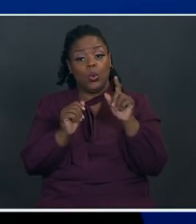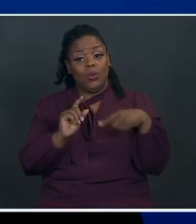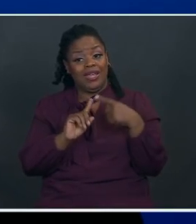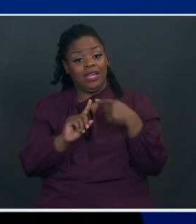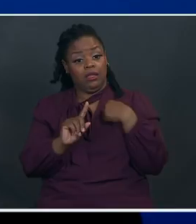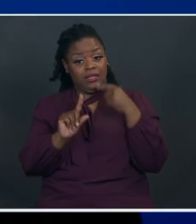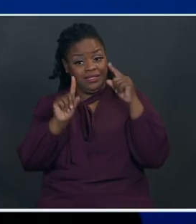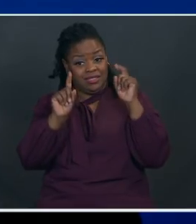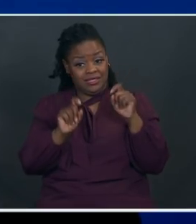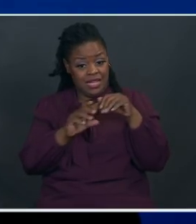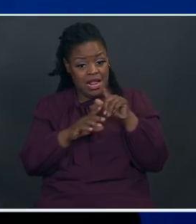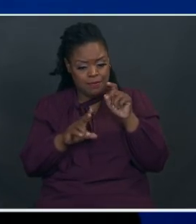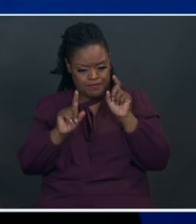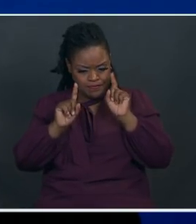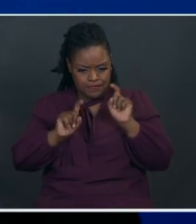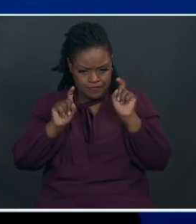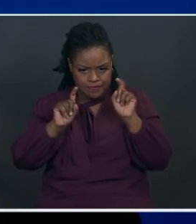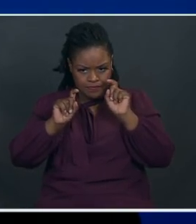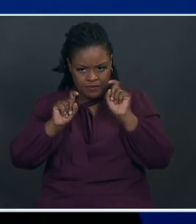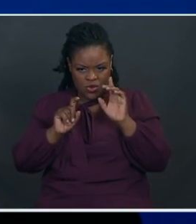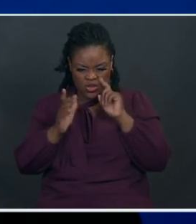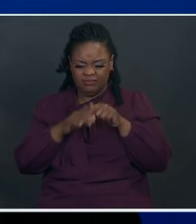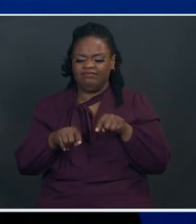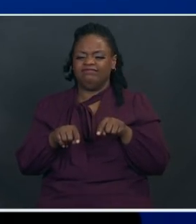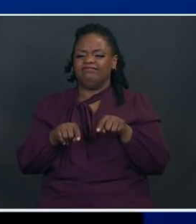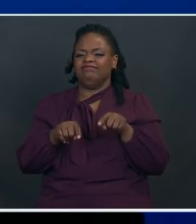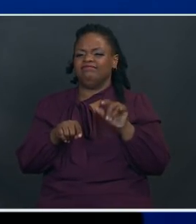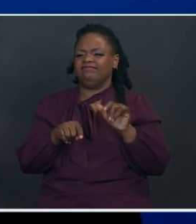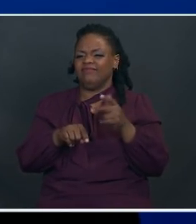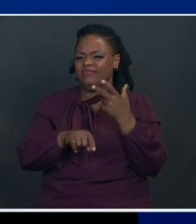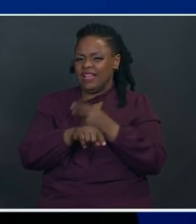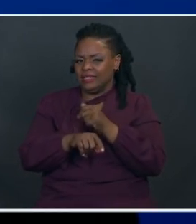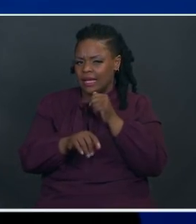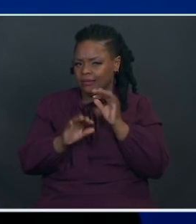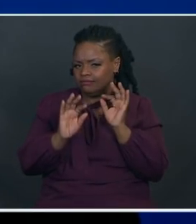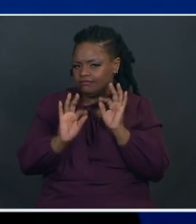by vaccine induced antibodies. However, and this is an important however,